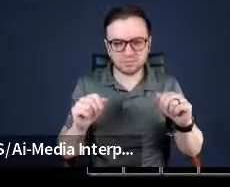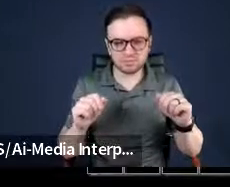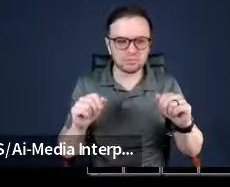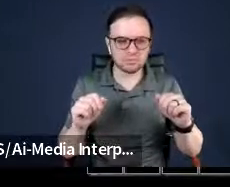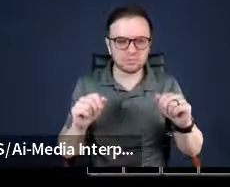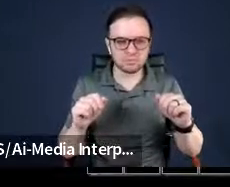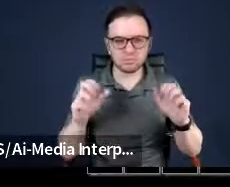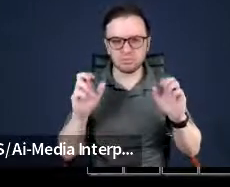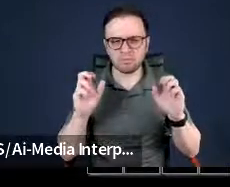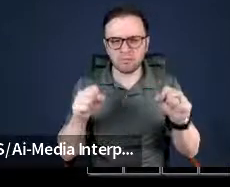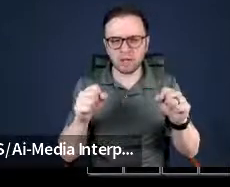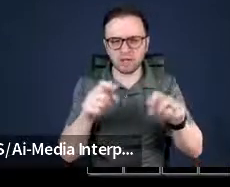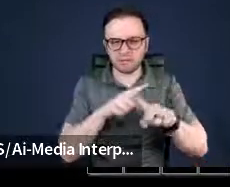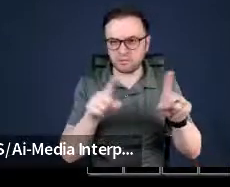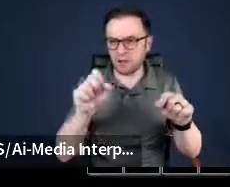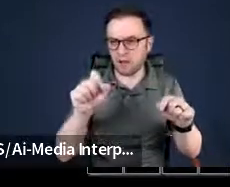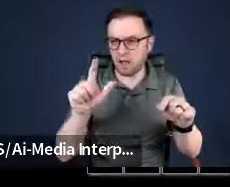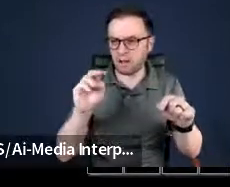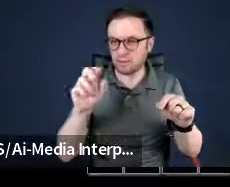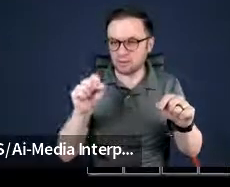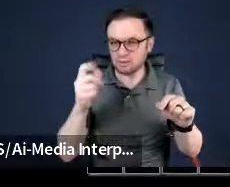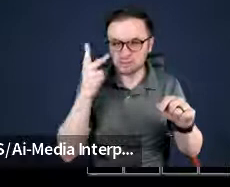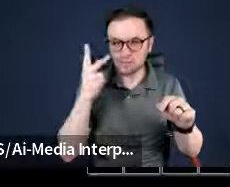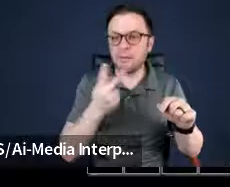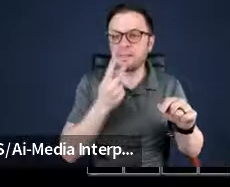focus a bull elements.